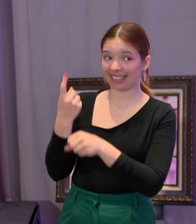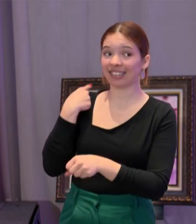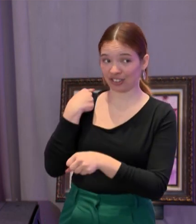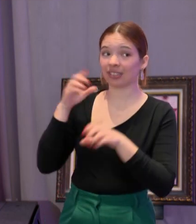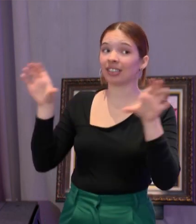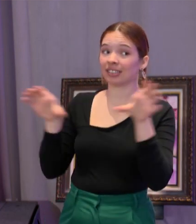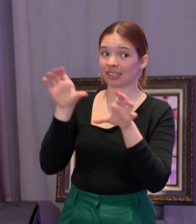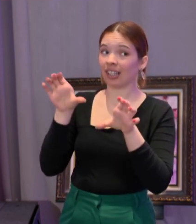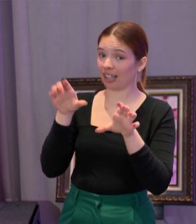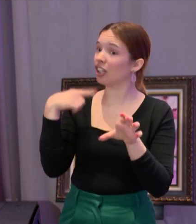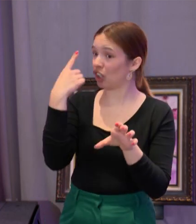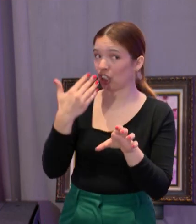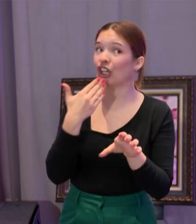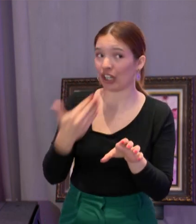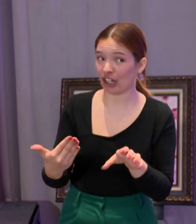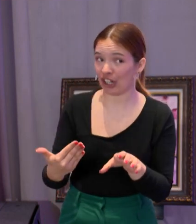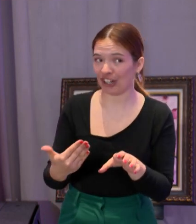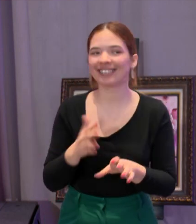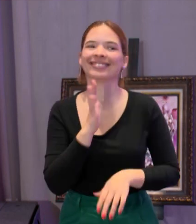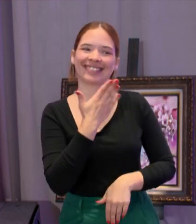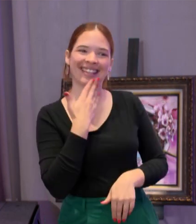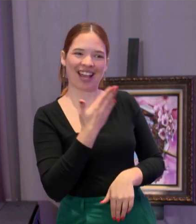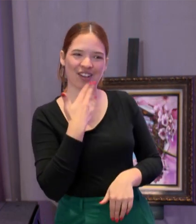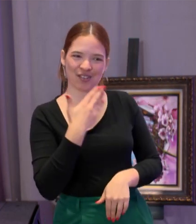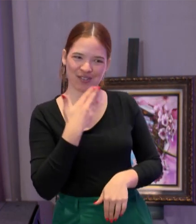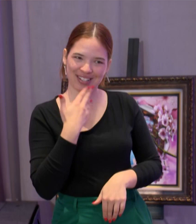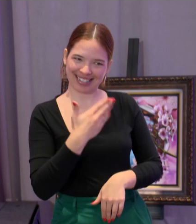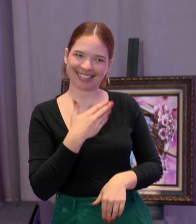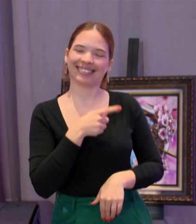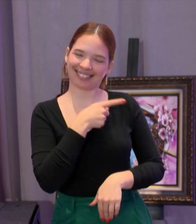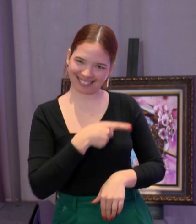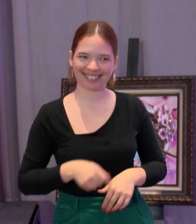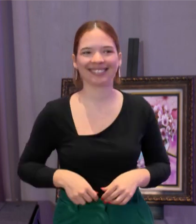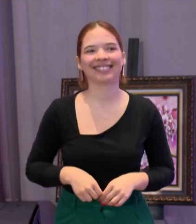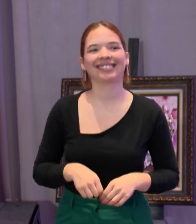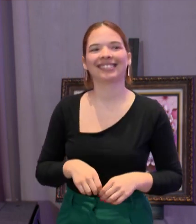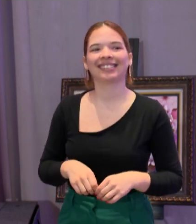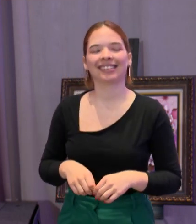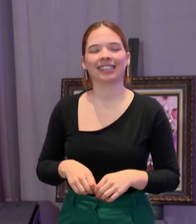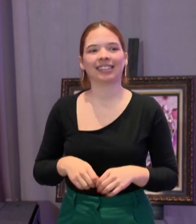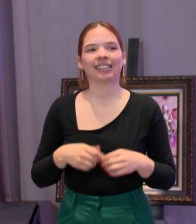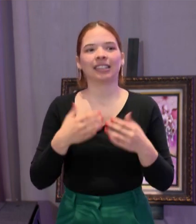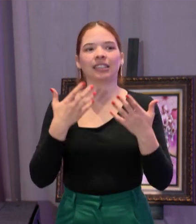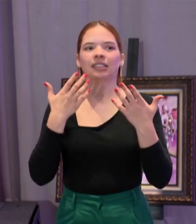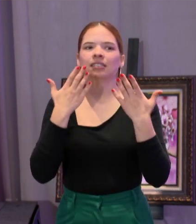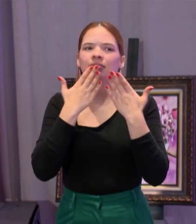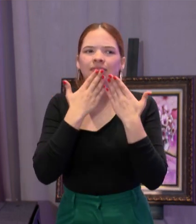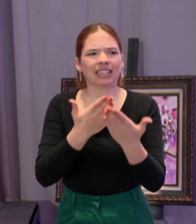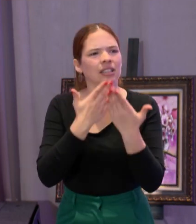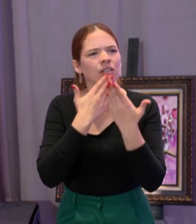GOOD. SO THANK YOU. THANK YOU, RACHAEL. WE ARE REALLY VERY GRATEFUL FOR